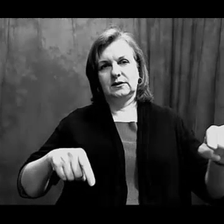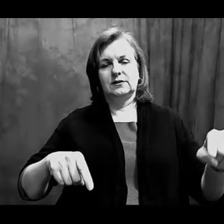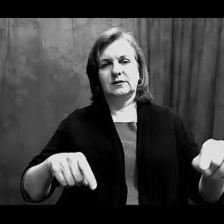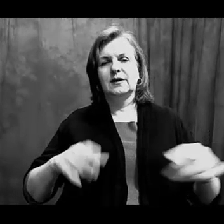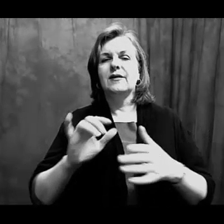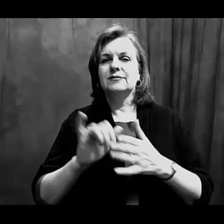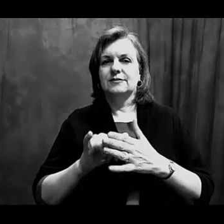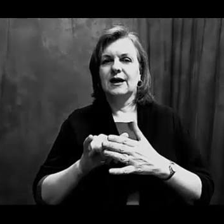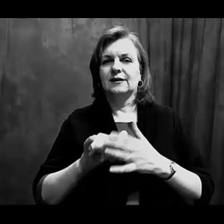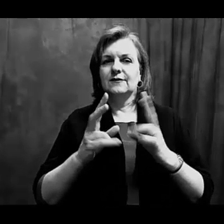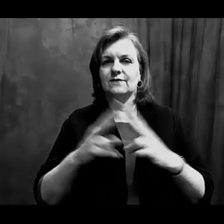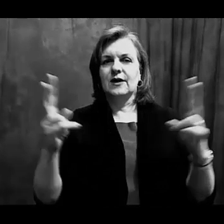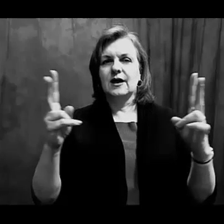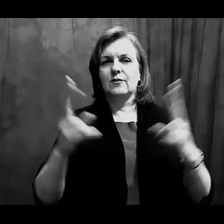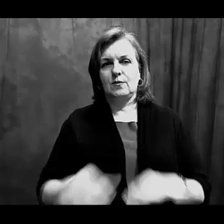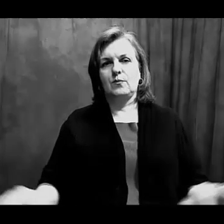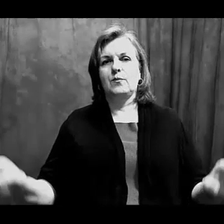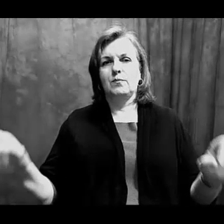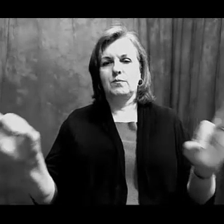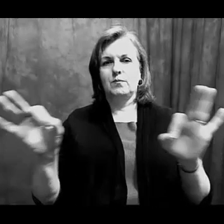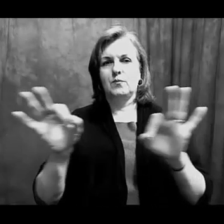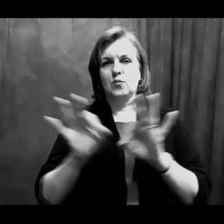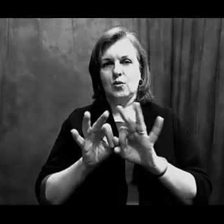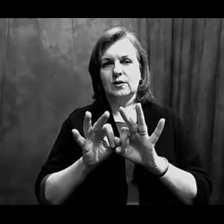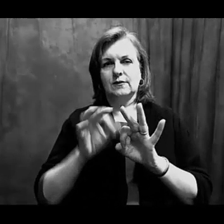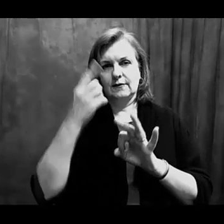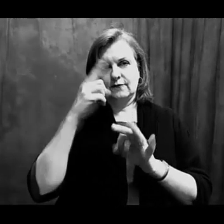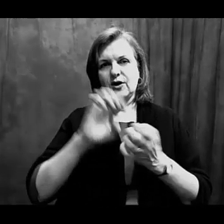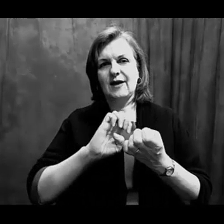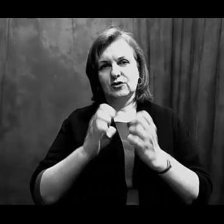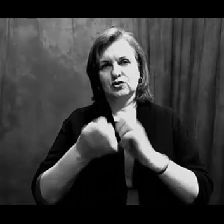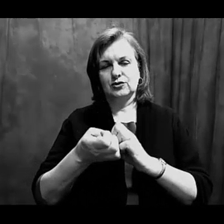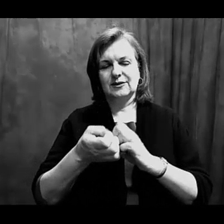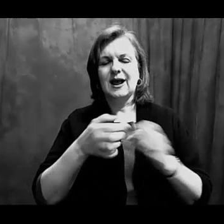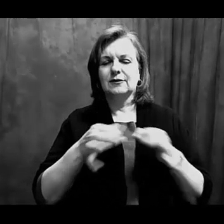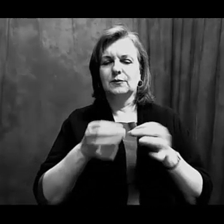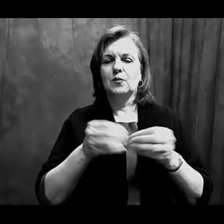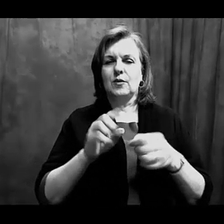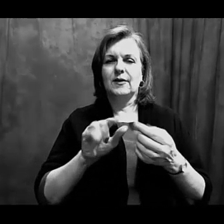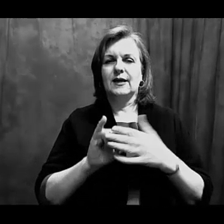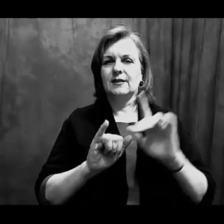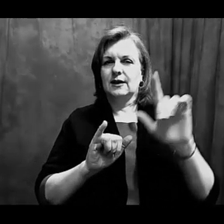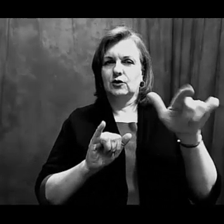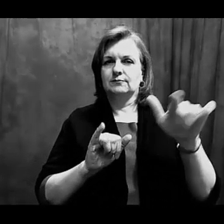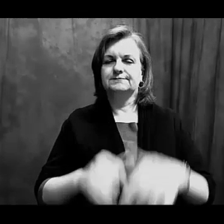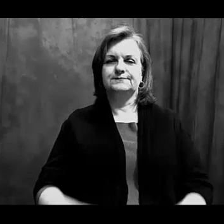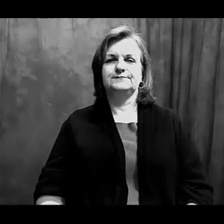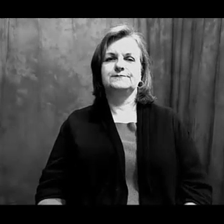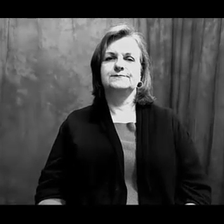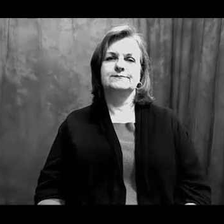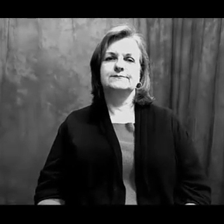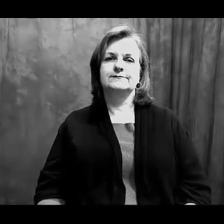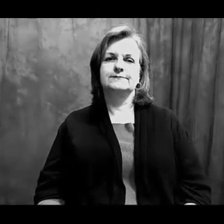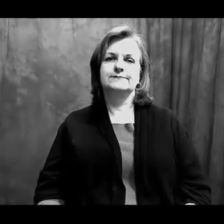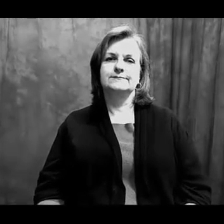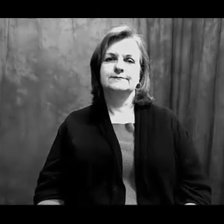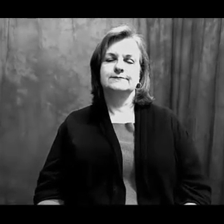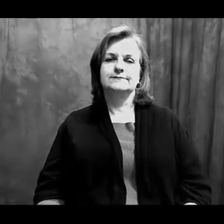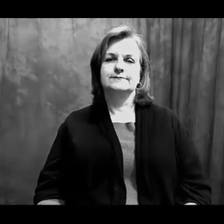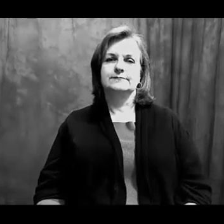this is very very important! in evolution and we'll come back to that